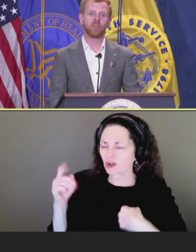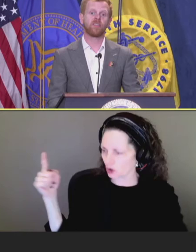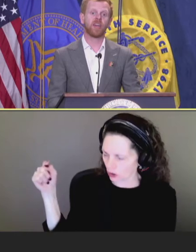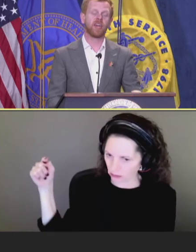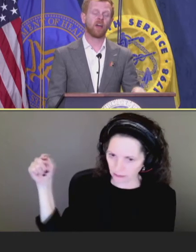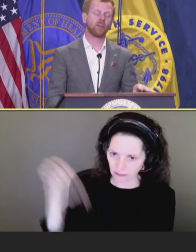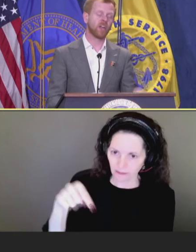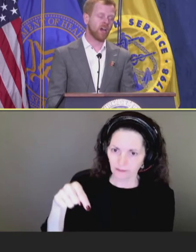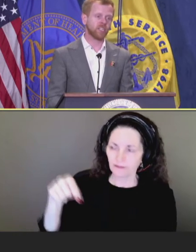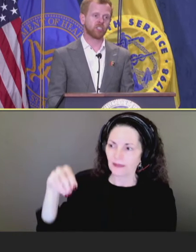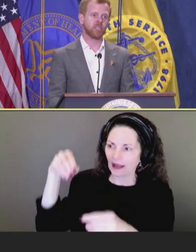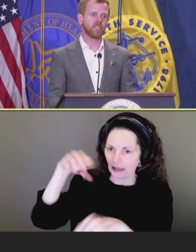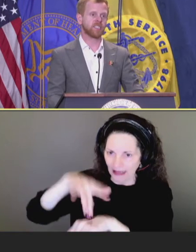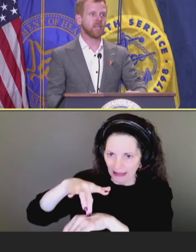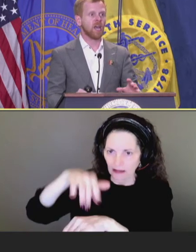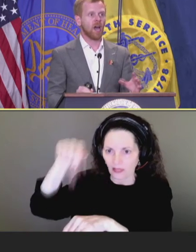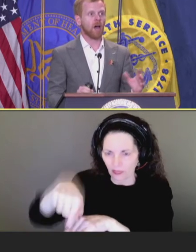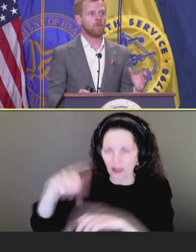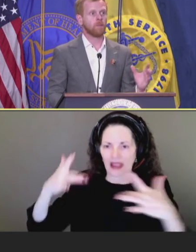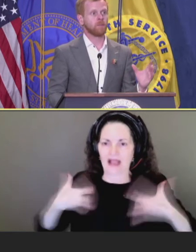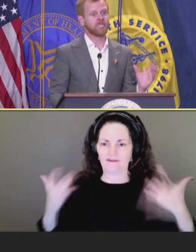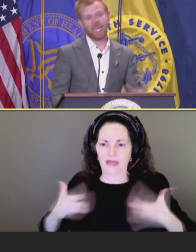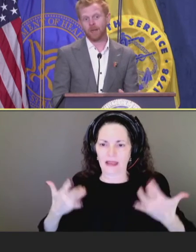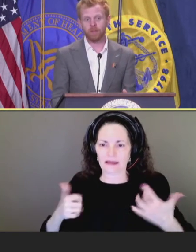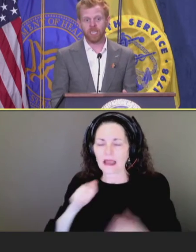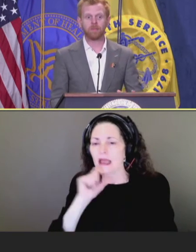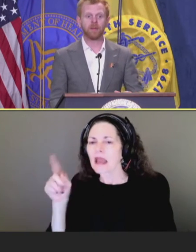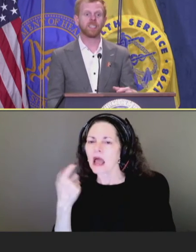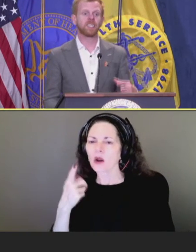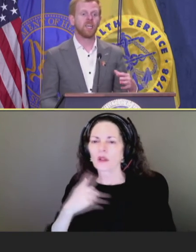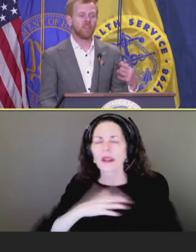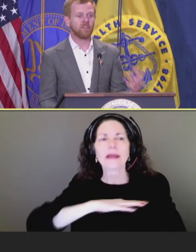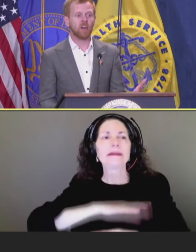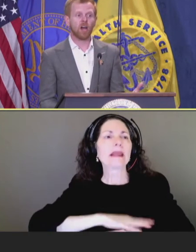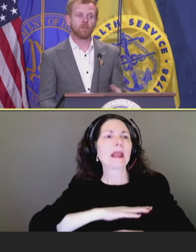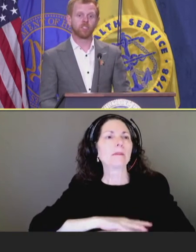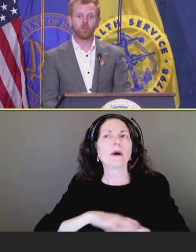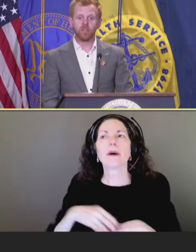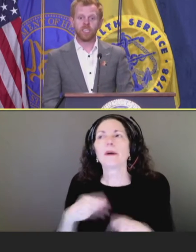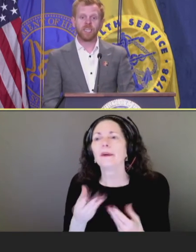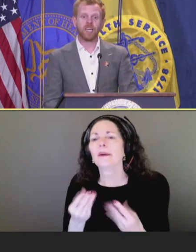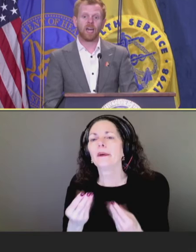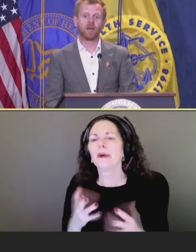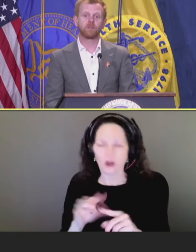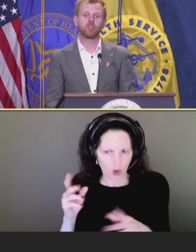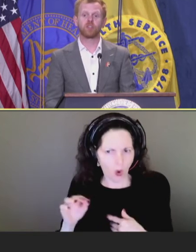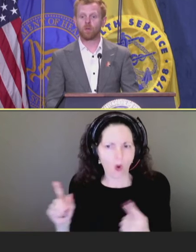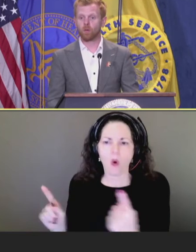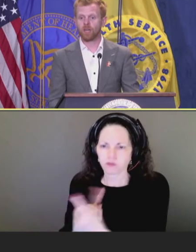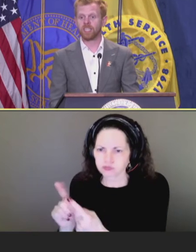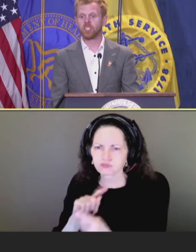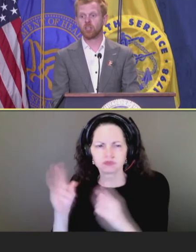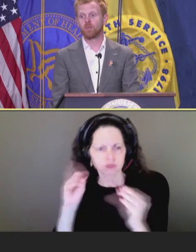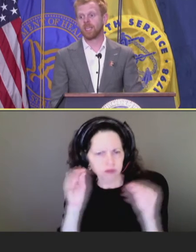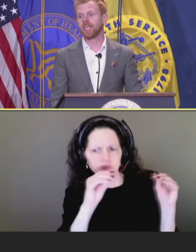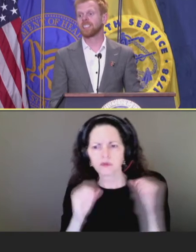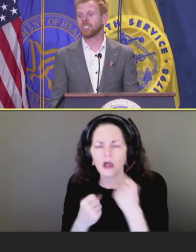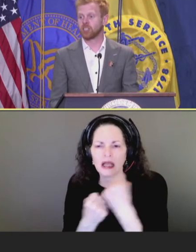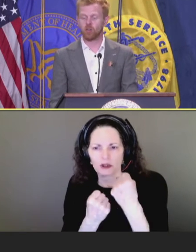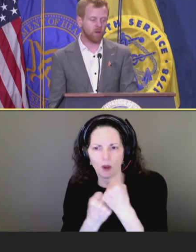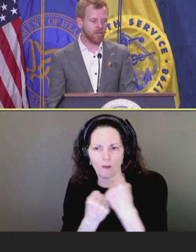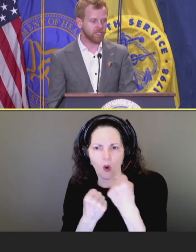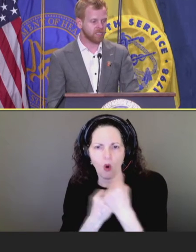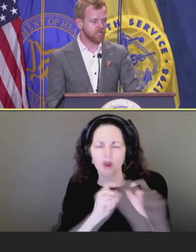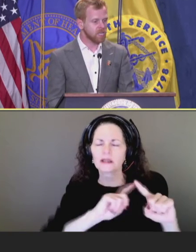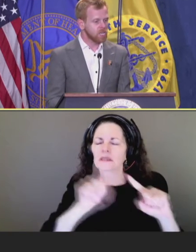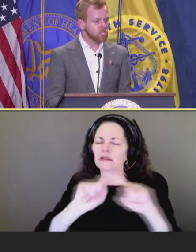that they are not just tabling, but they have an opportunity to support in so many additional ways.